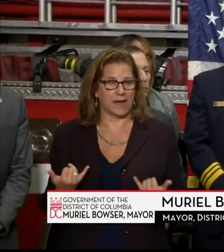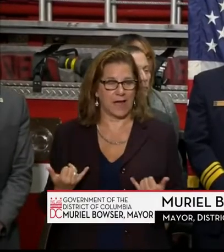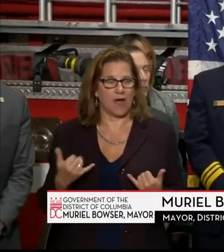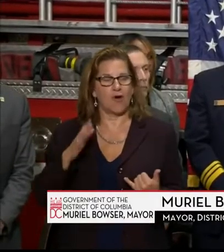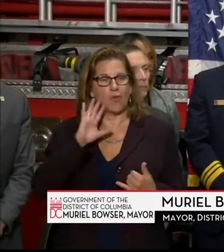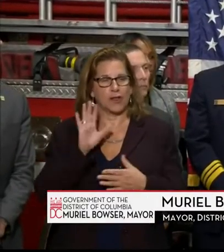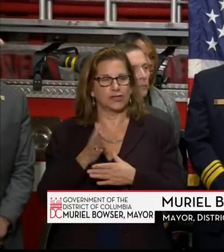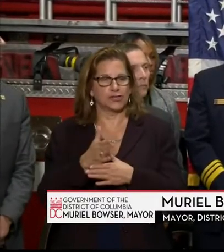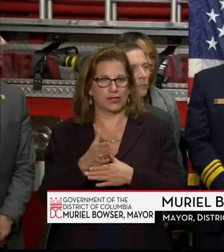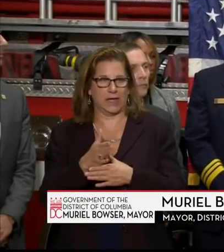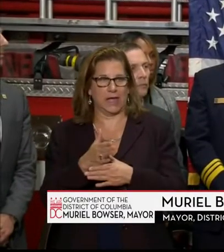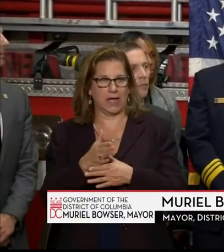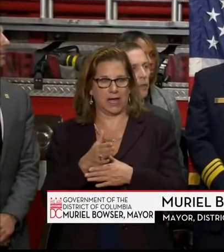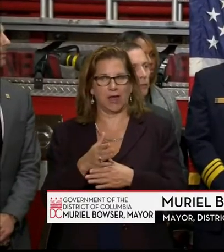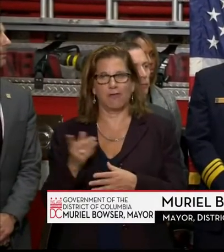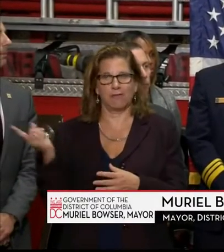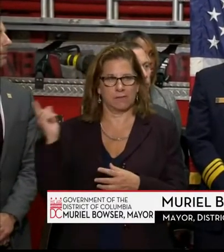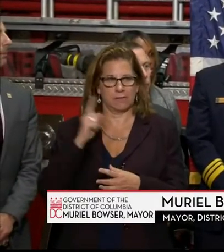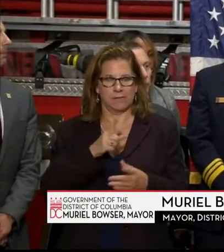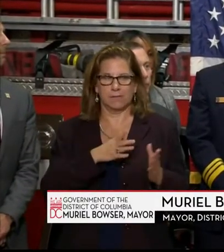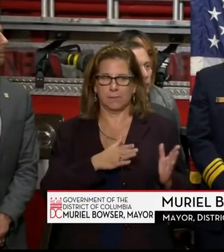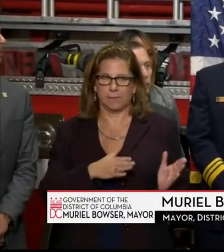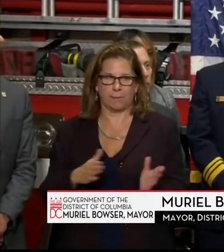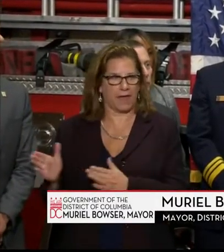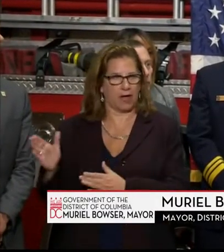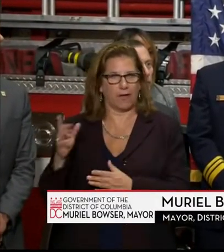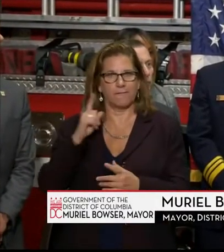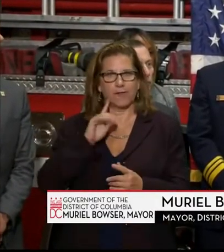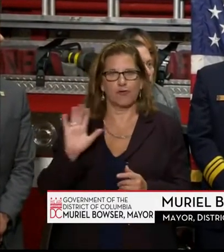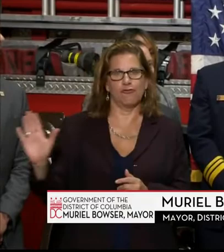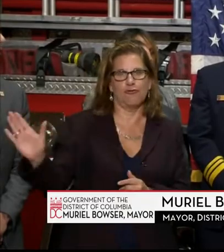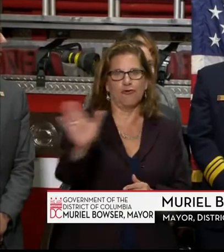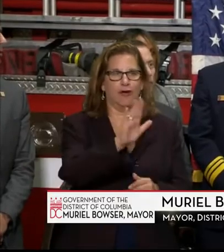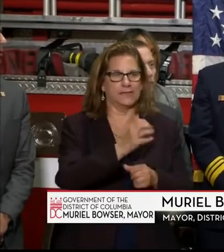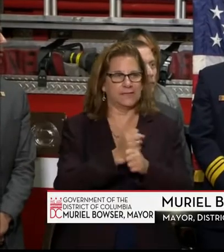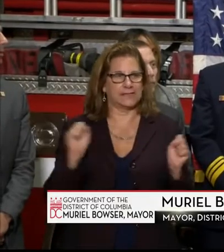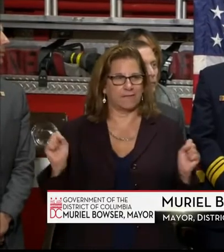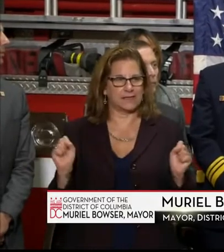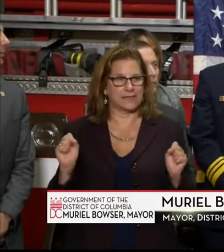MAKE PREPARATIONS TO BE SAFE. THIS MORNING I SIGNED A MAYOR'S